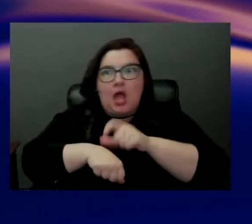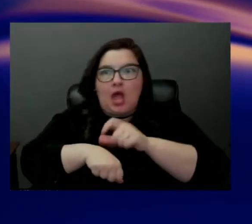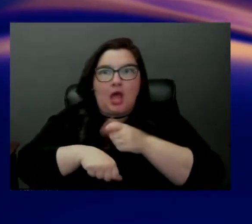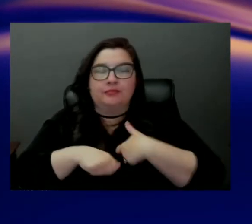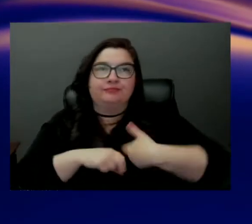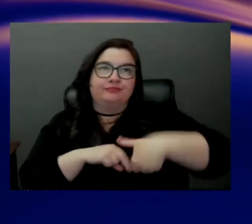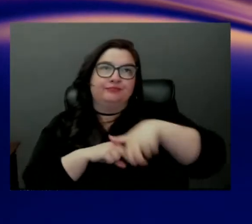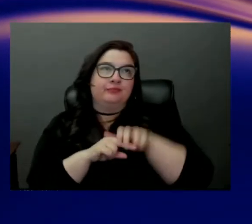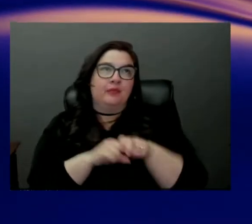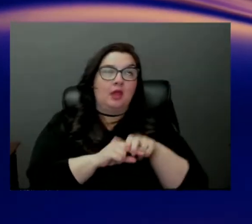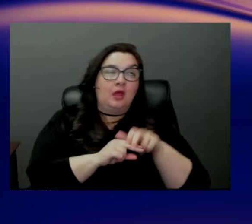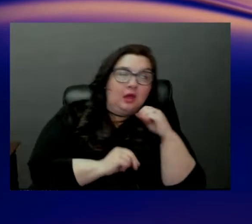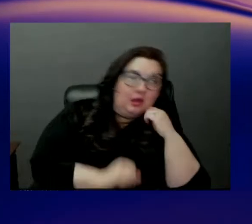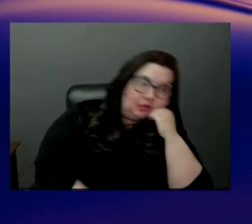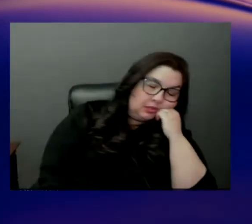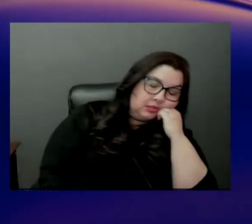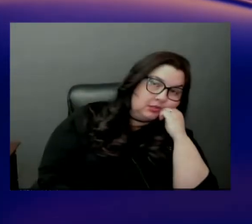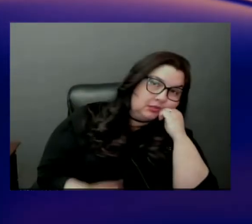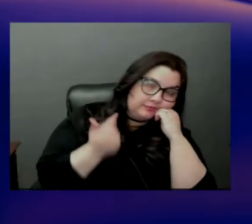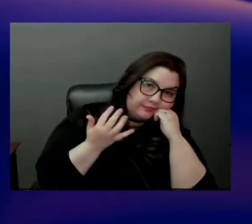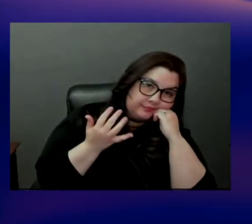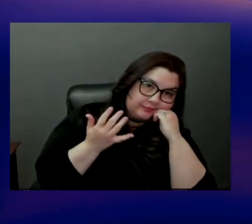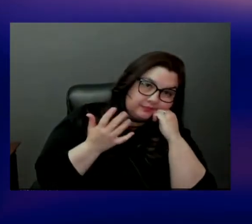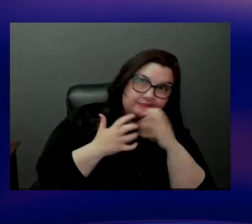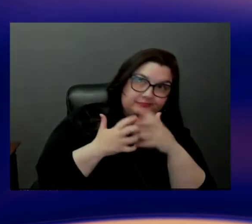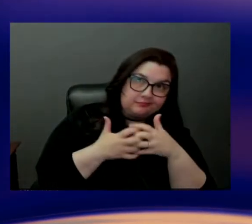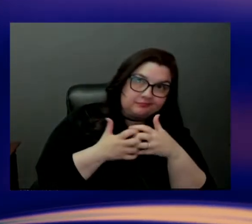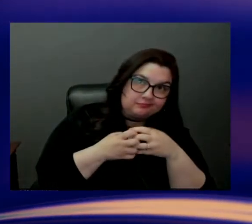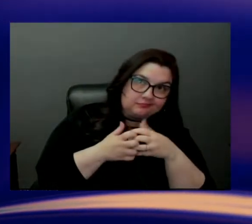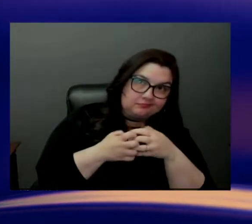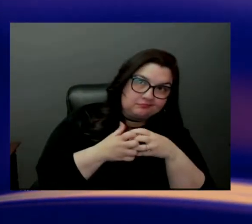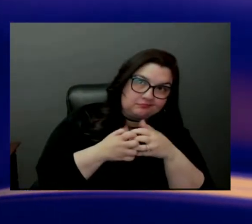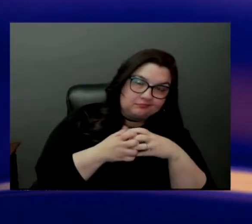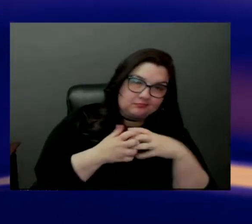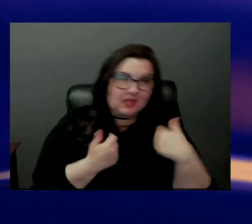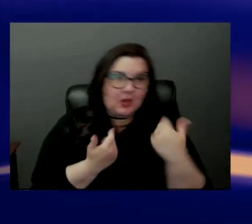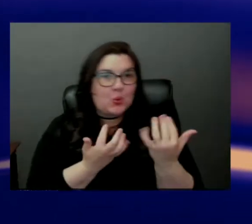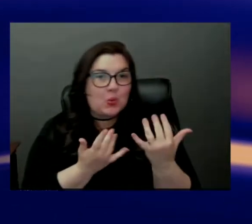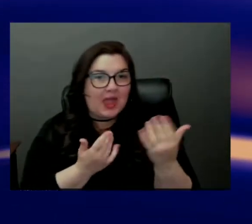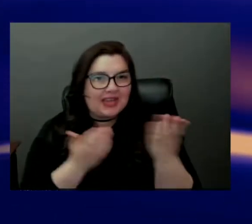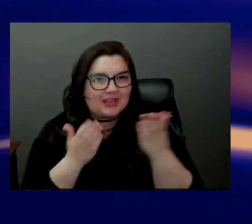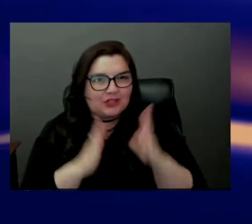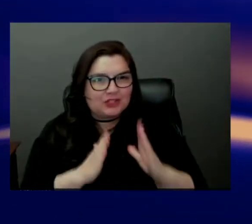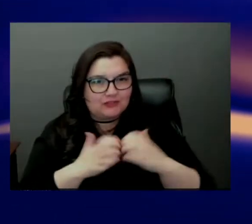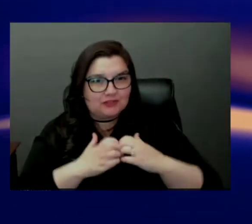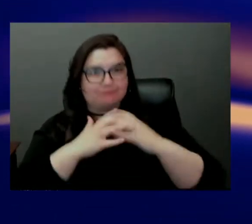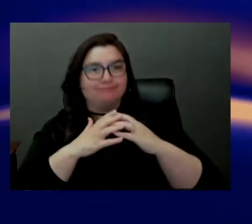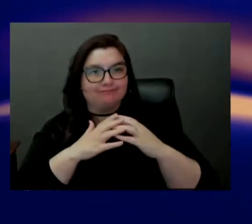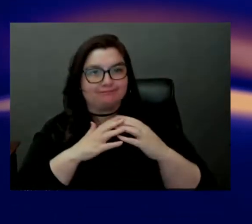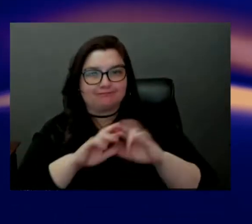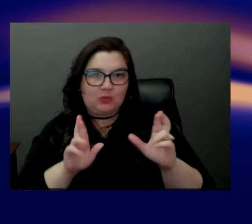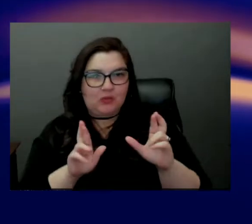and so-called, twittering your thumbs waiting for that server to come up so you can do what you wanna do with it. Yeah, it's interesting you mentioned developers